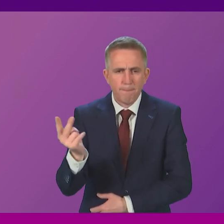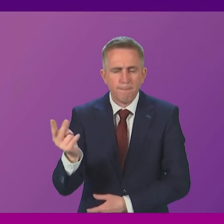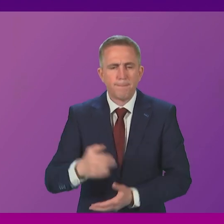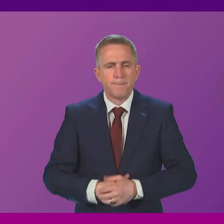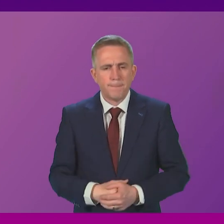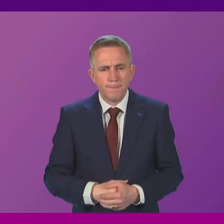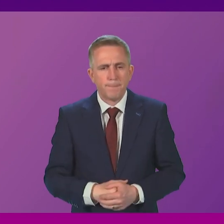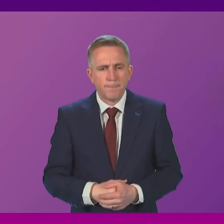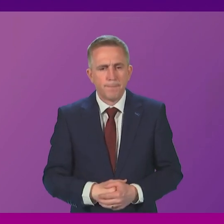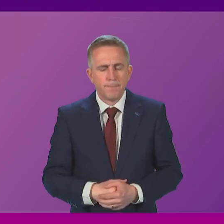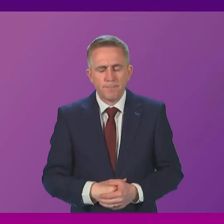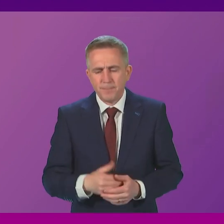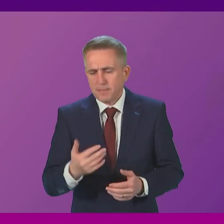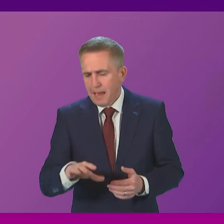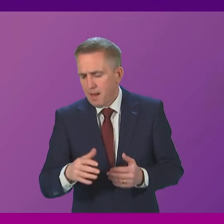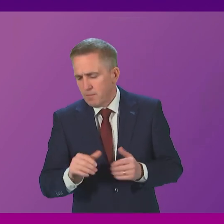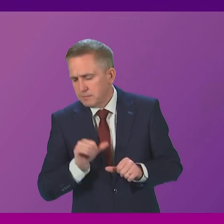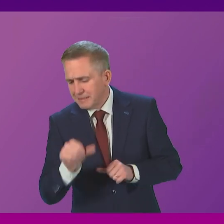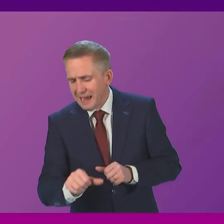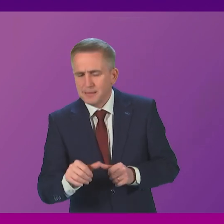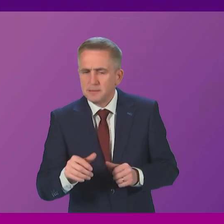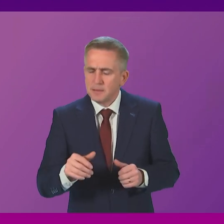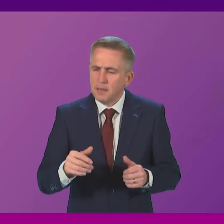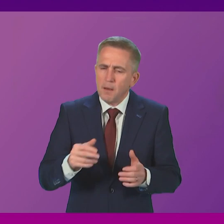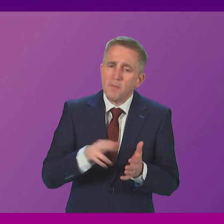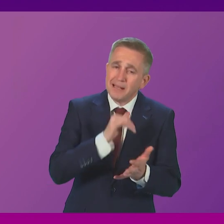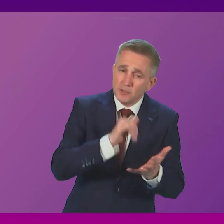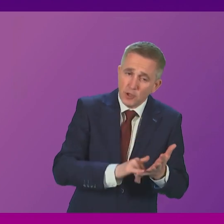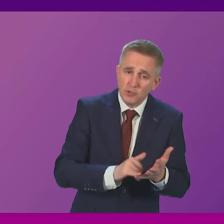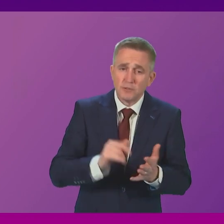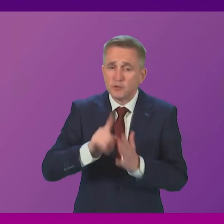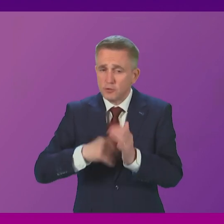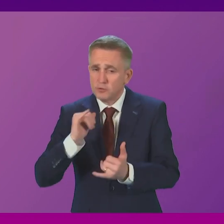there is so much more to come from both of them—well, certainly once Nicola has finished